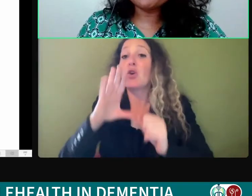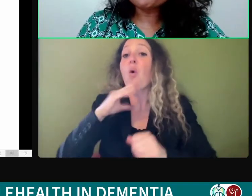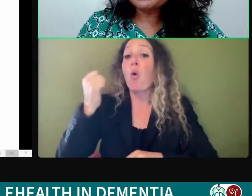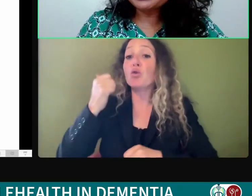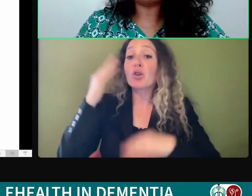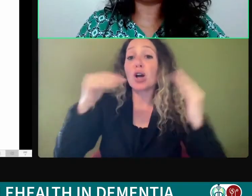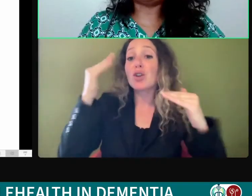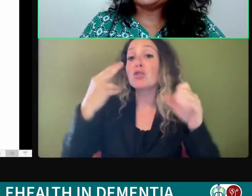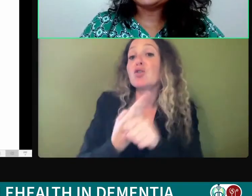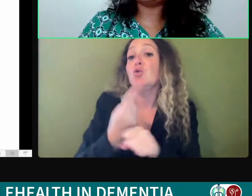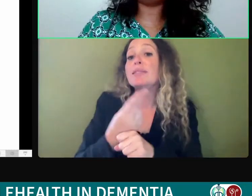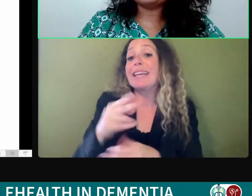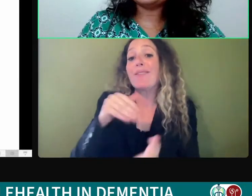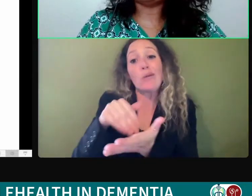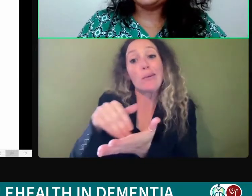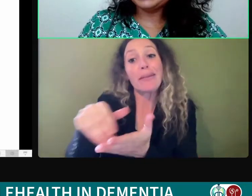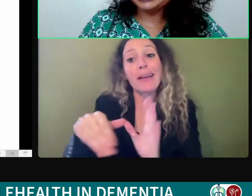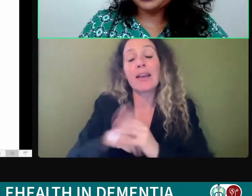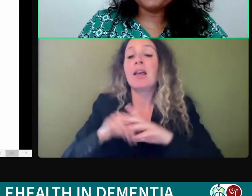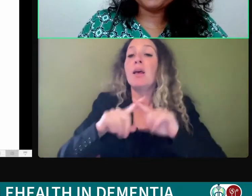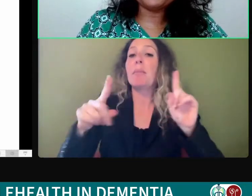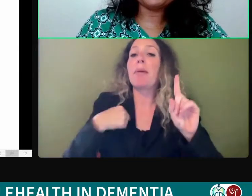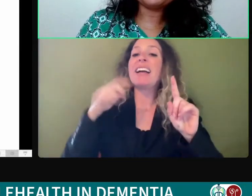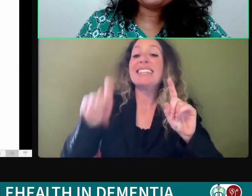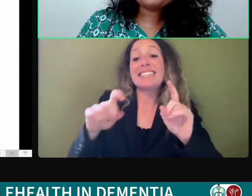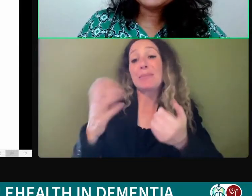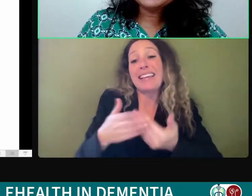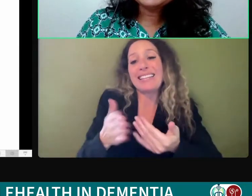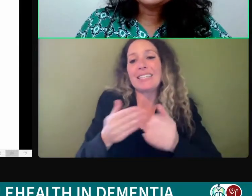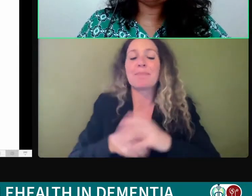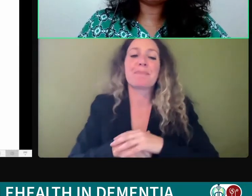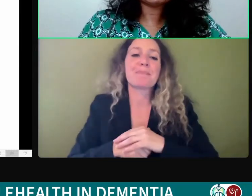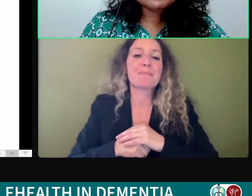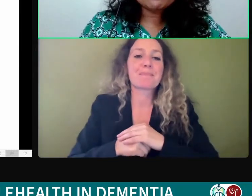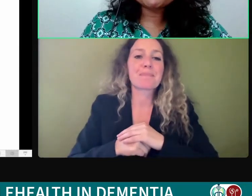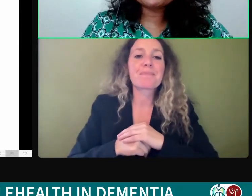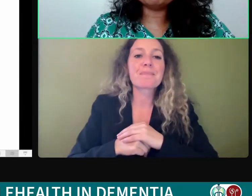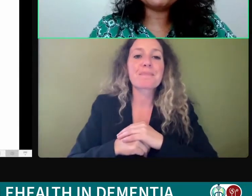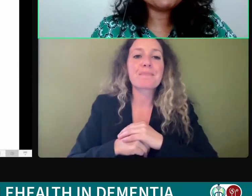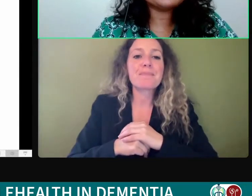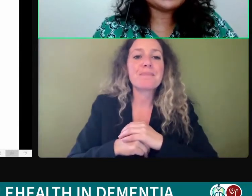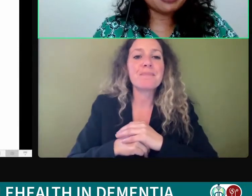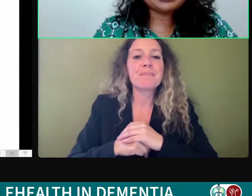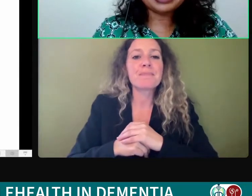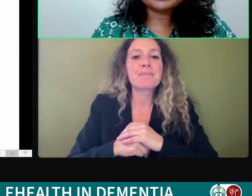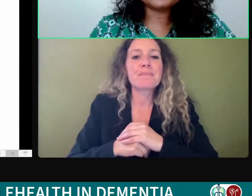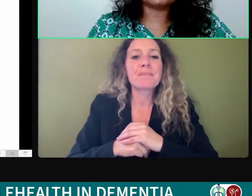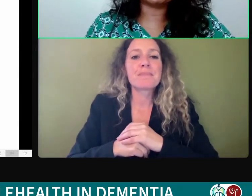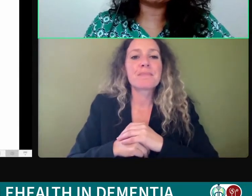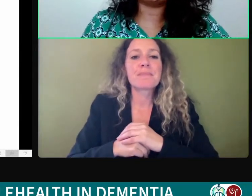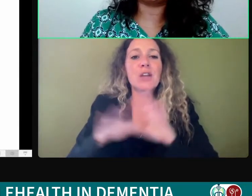frequently, but it needs to be easy. Additionally, although computer and tablet access are certainly